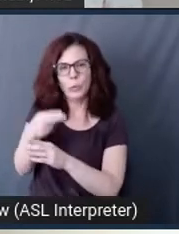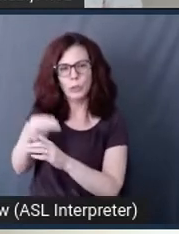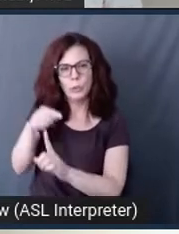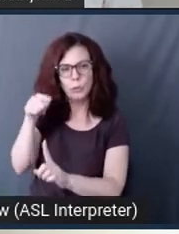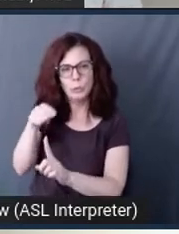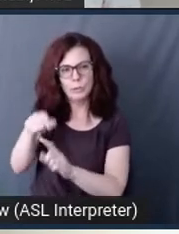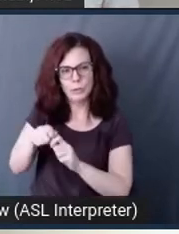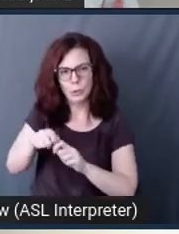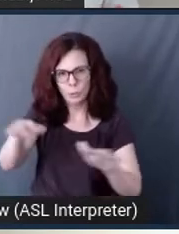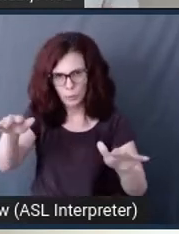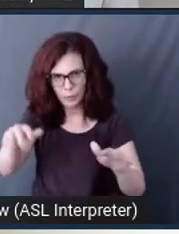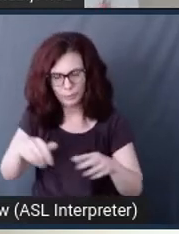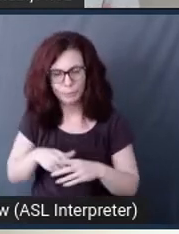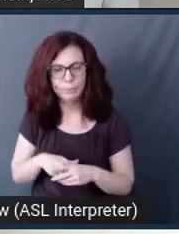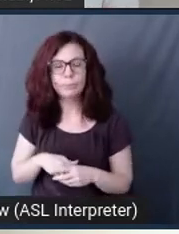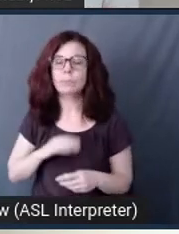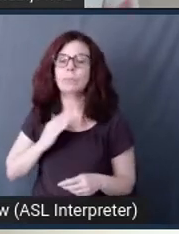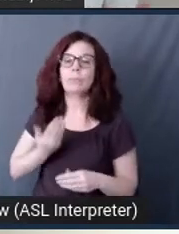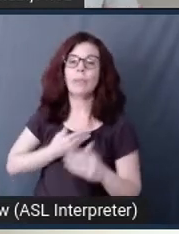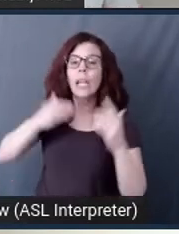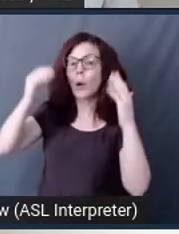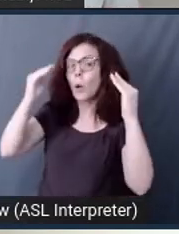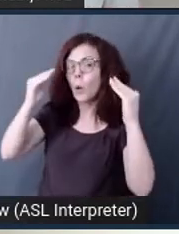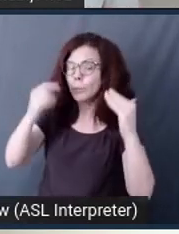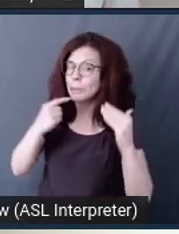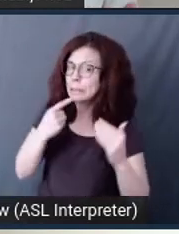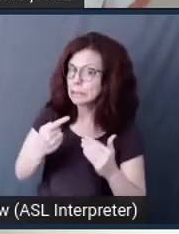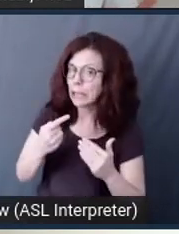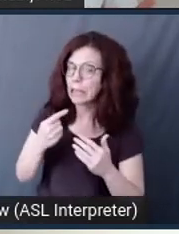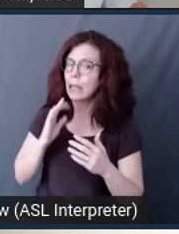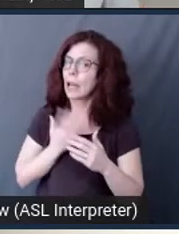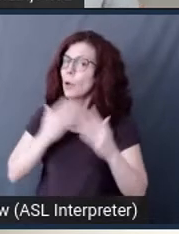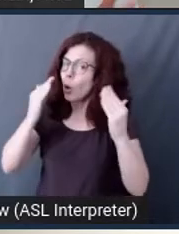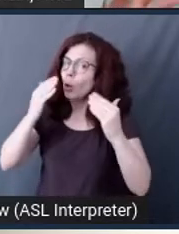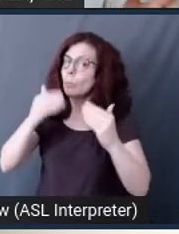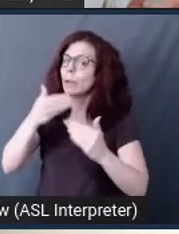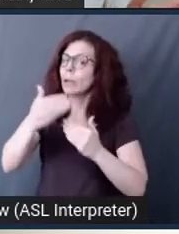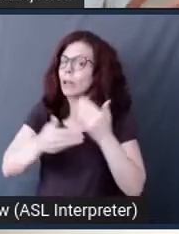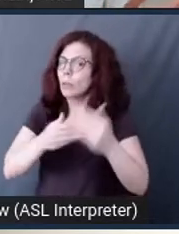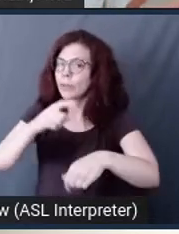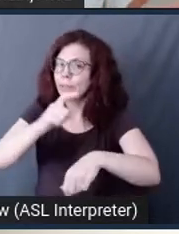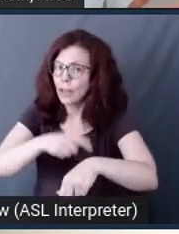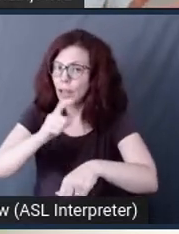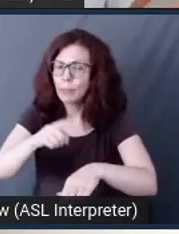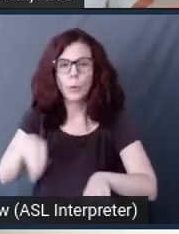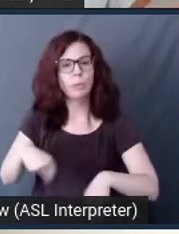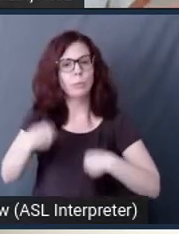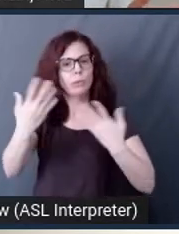Our hope, like I said earlier, over time is to give you a choice of a number of different edge computing platforms